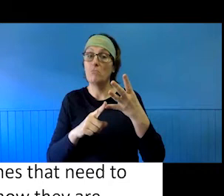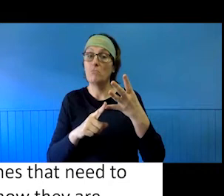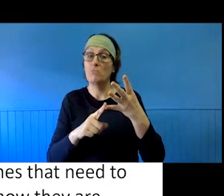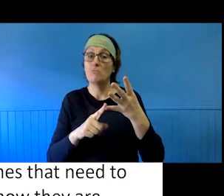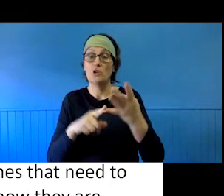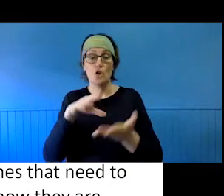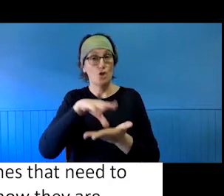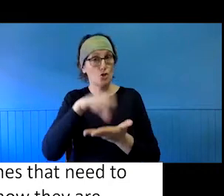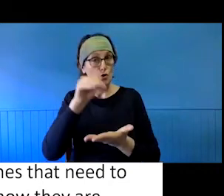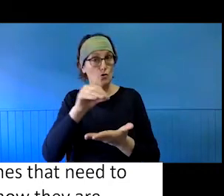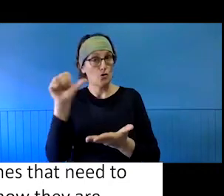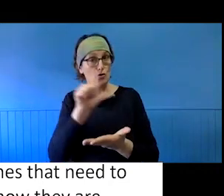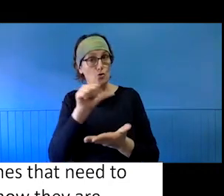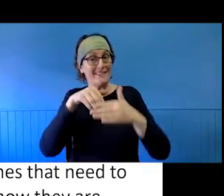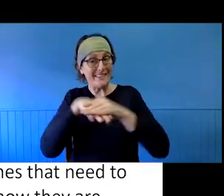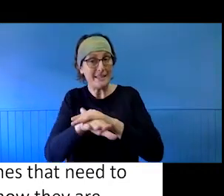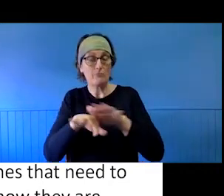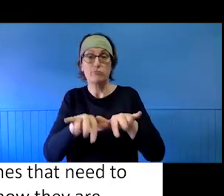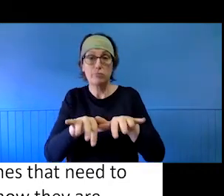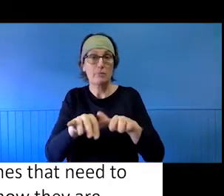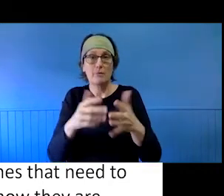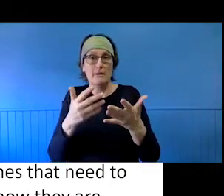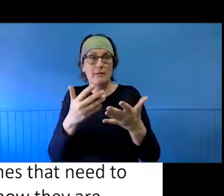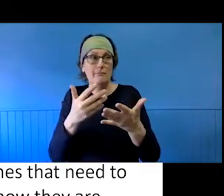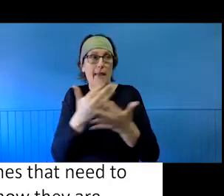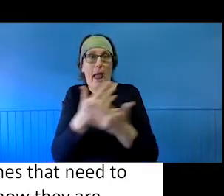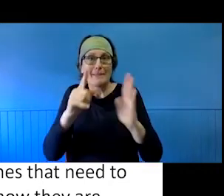students access your online area?